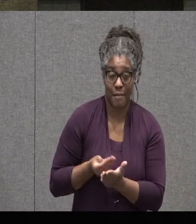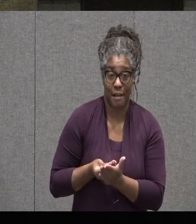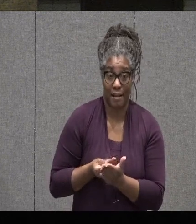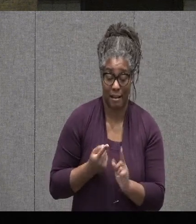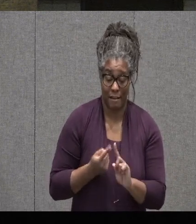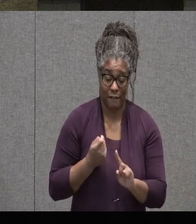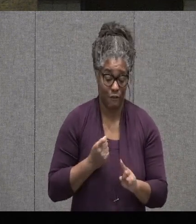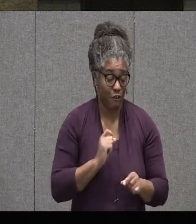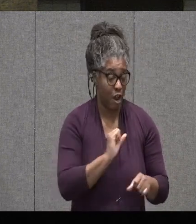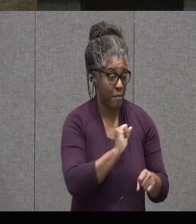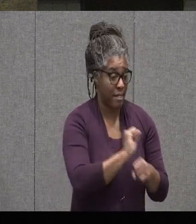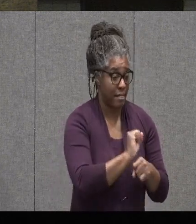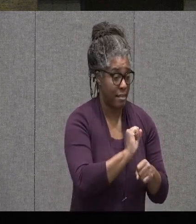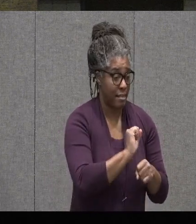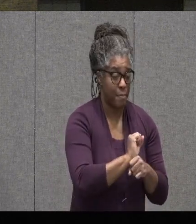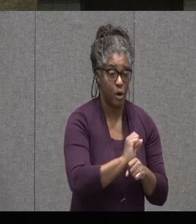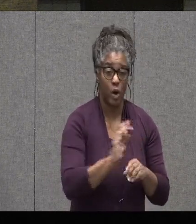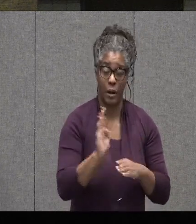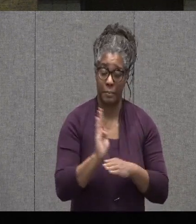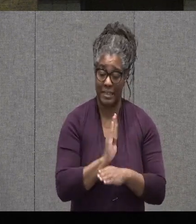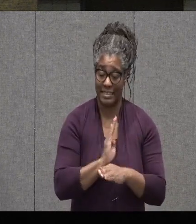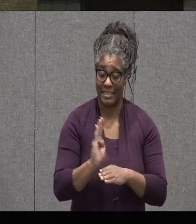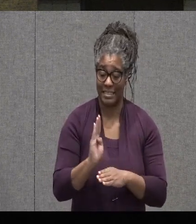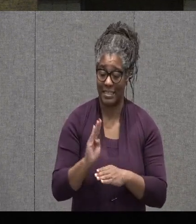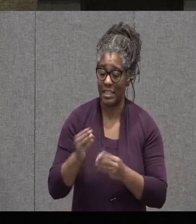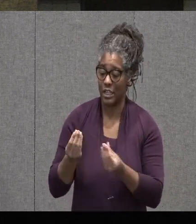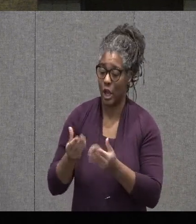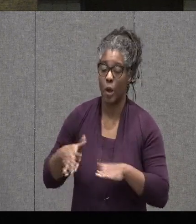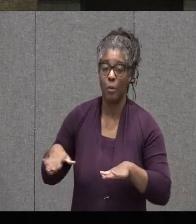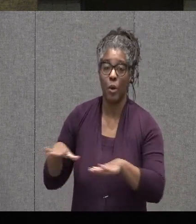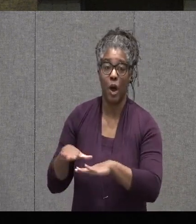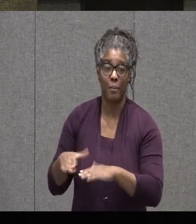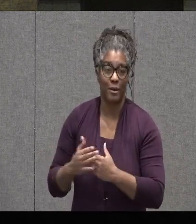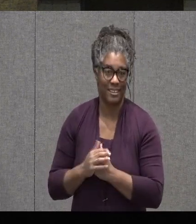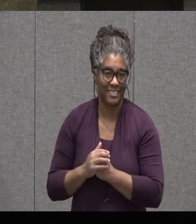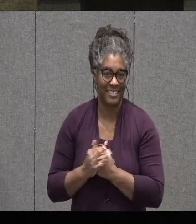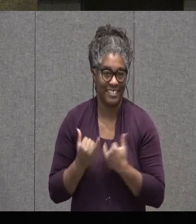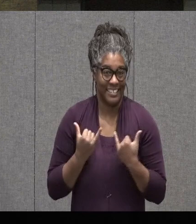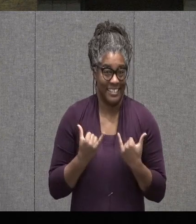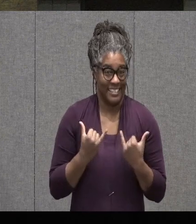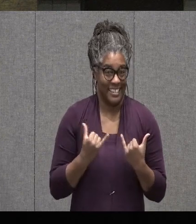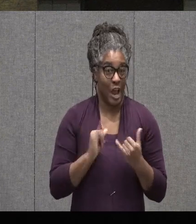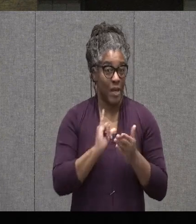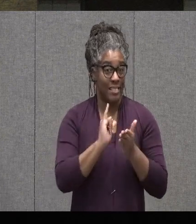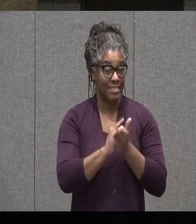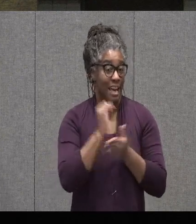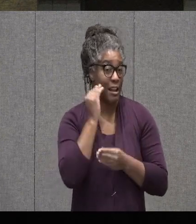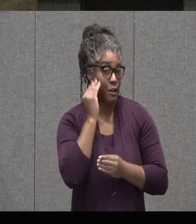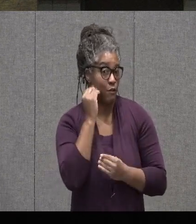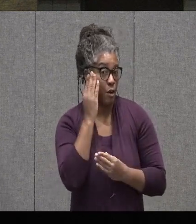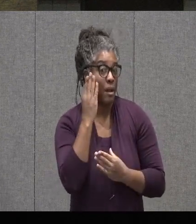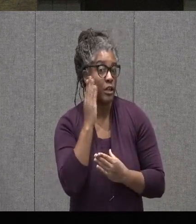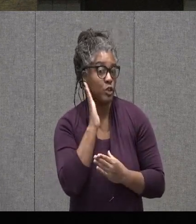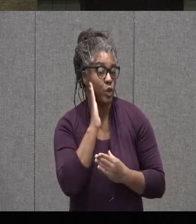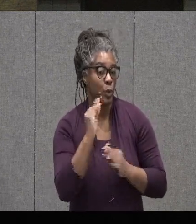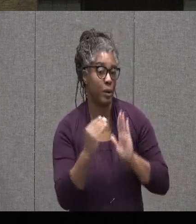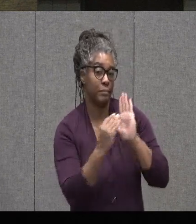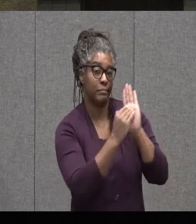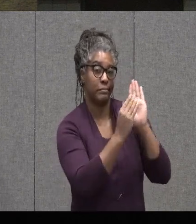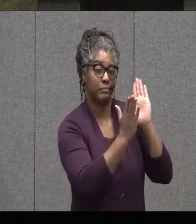business, or property. Let's take this information and go put it on our Frayer model together. Okay?